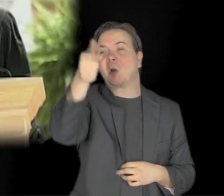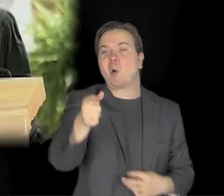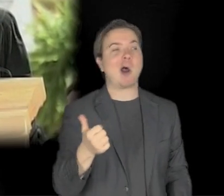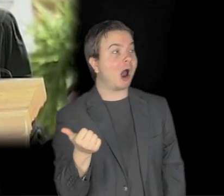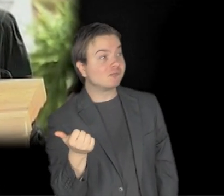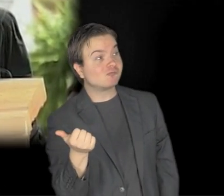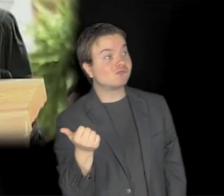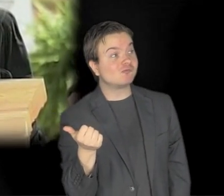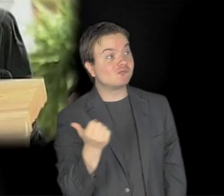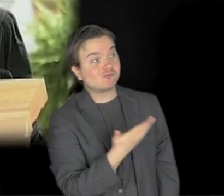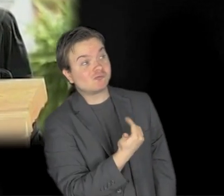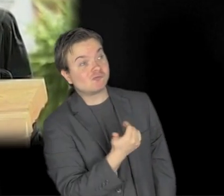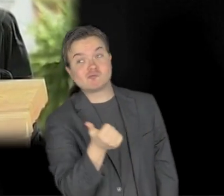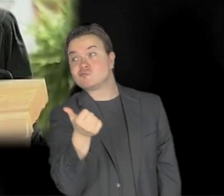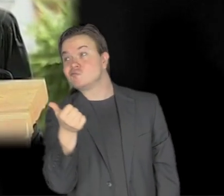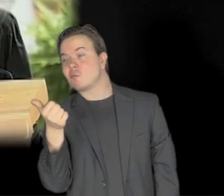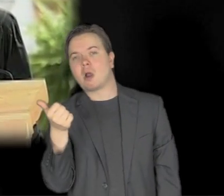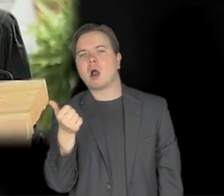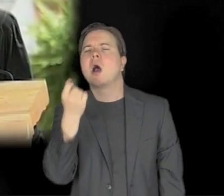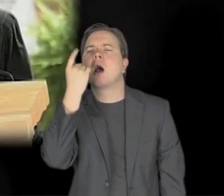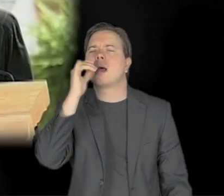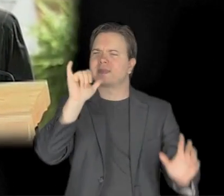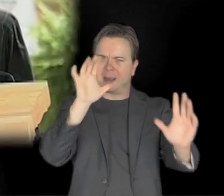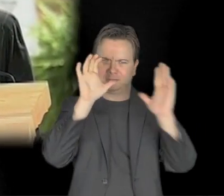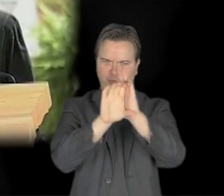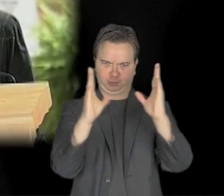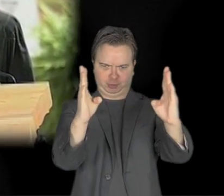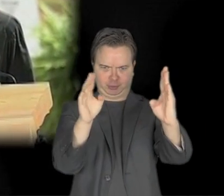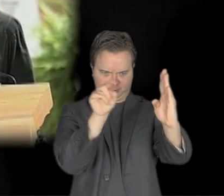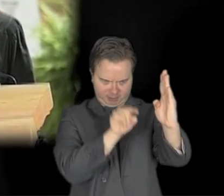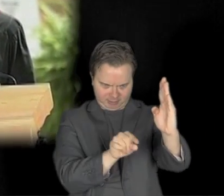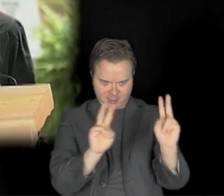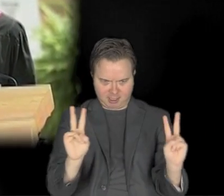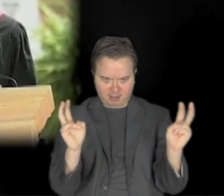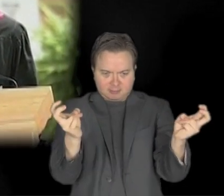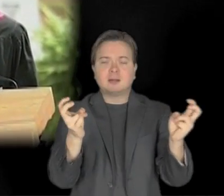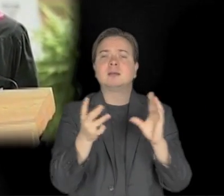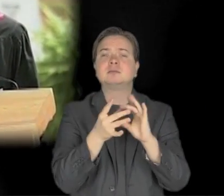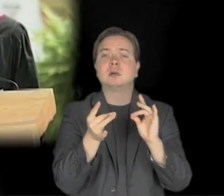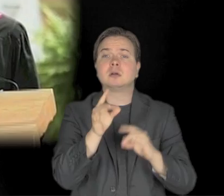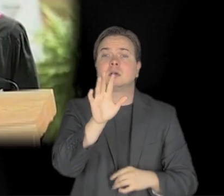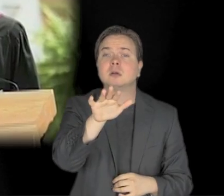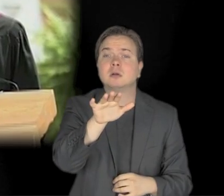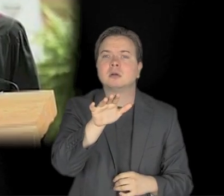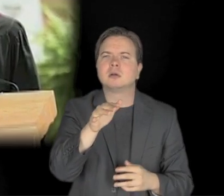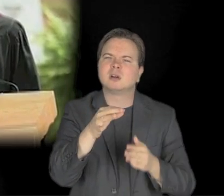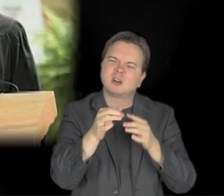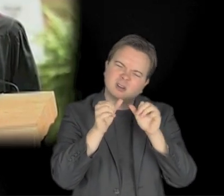It was their farewell message as they signed off. Stay Hungry. Stay Foolish.